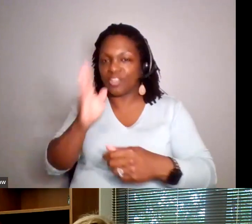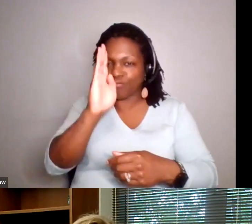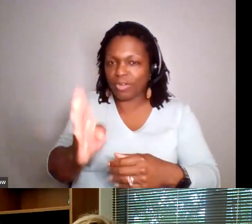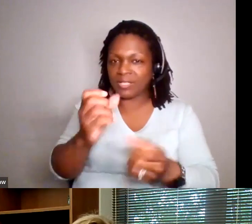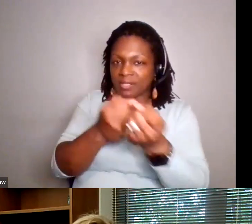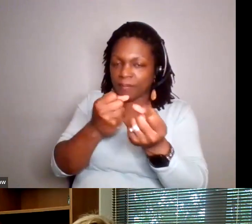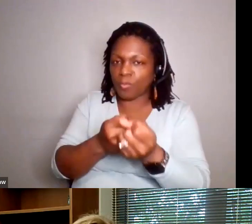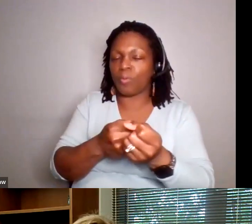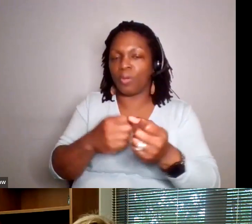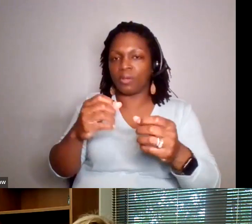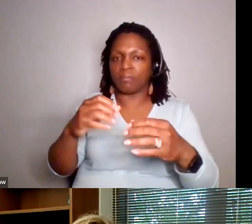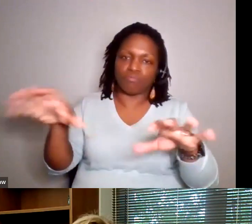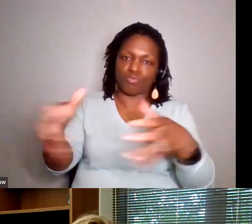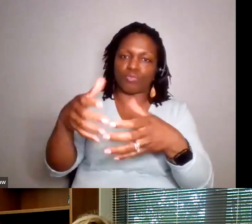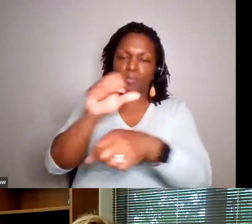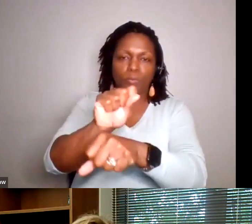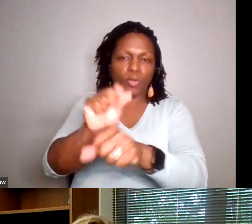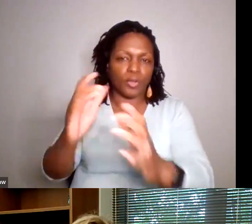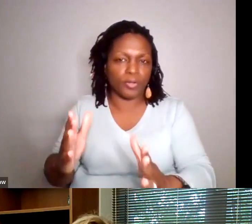They're trying to do at the national level to get some additional resources.